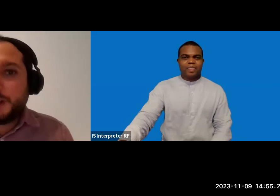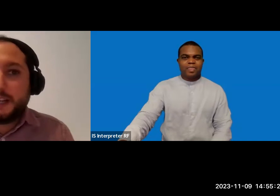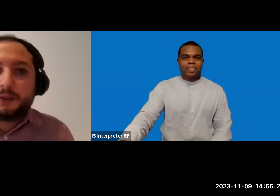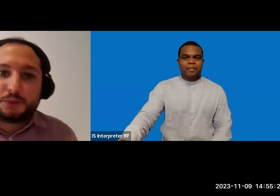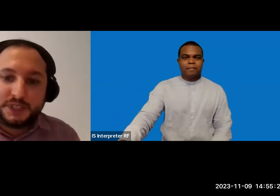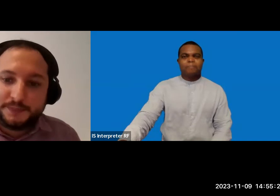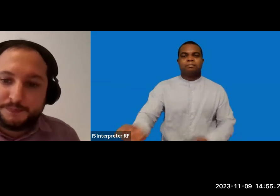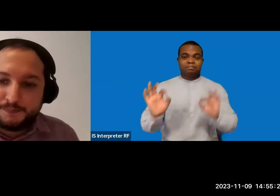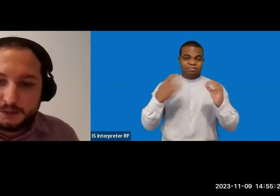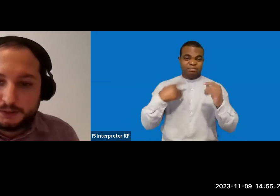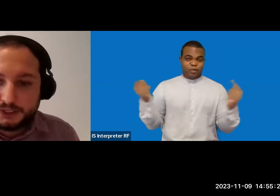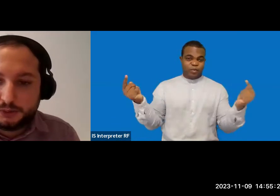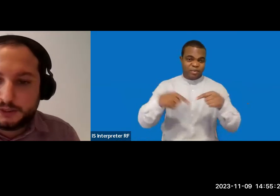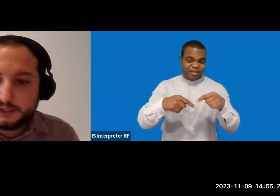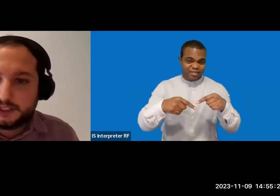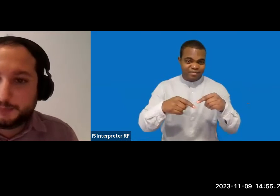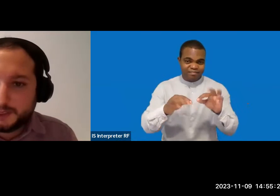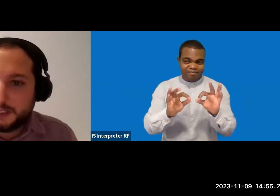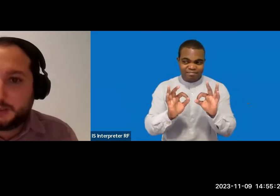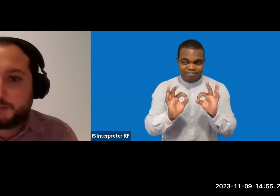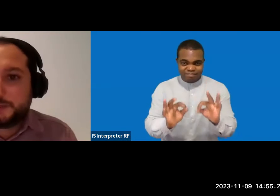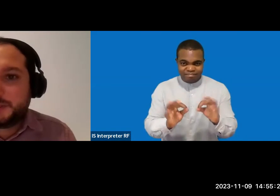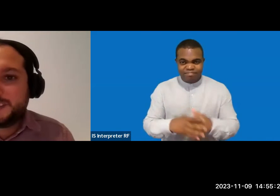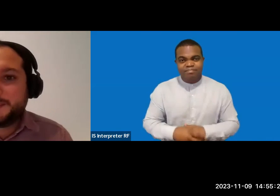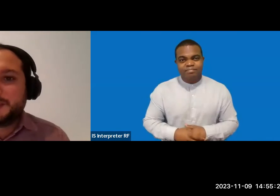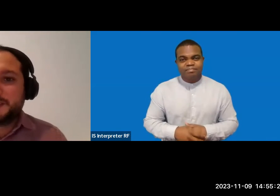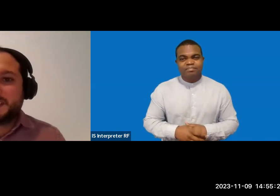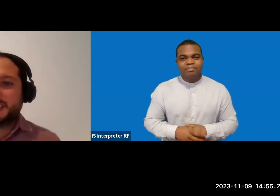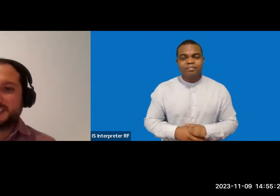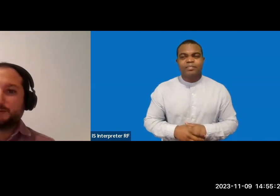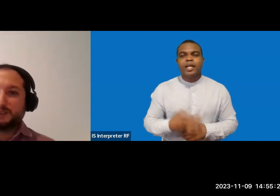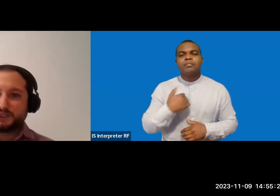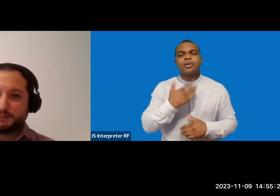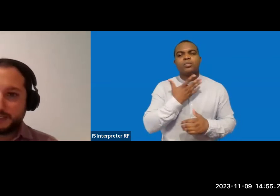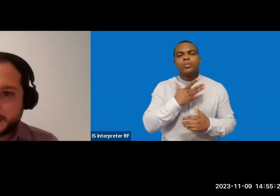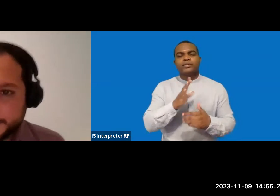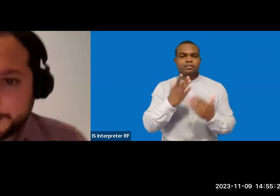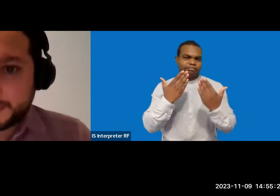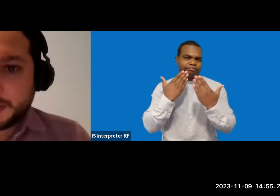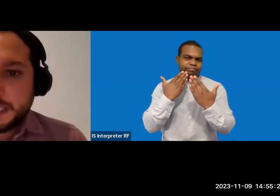Before I go through them, I will do a little summary of what we talked about in the first part.